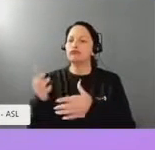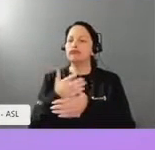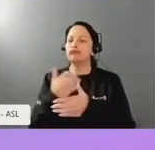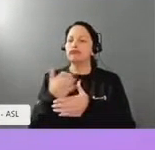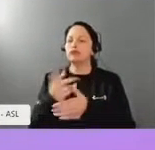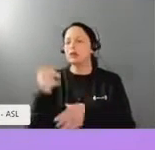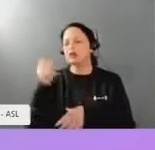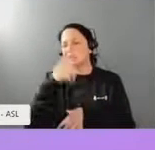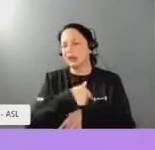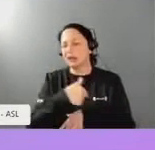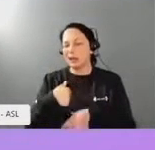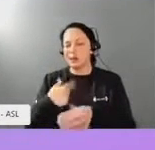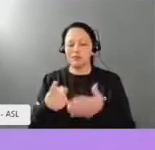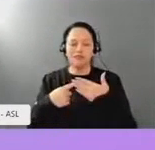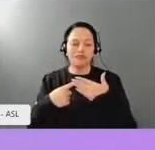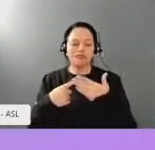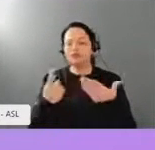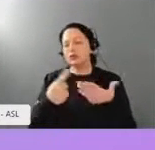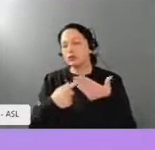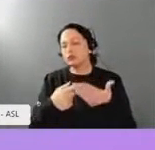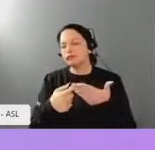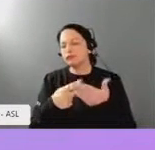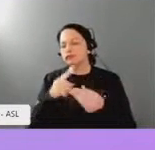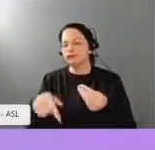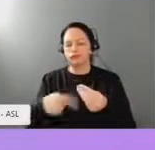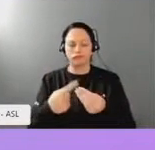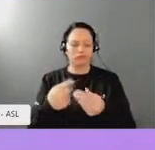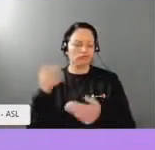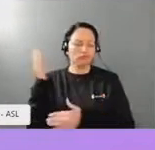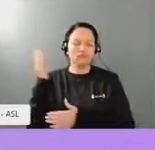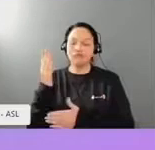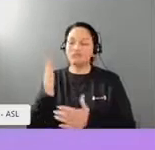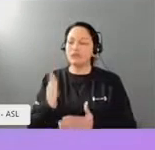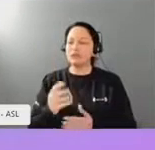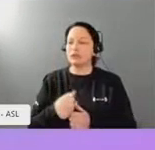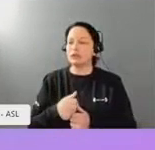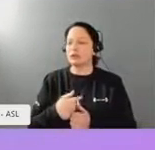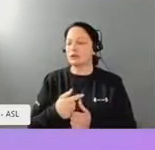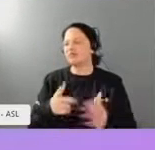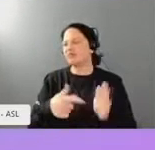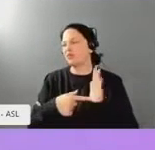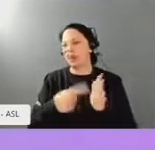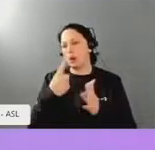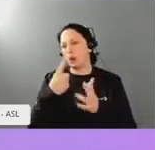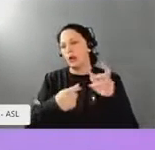calculator asked for is, how many audience members do you speak to on average? Let's pretend we're talking about a